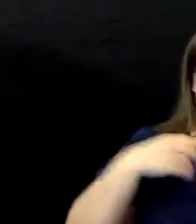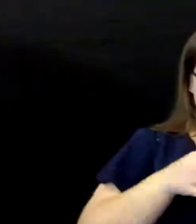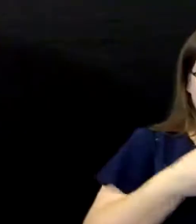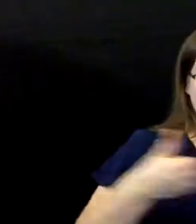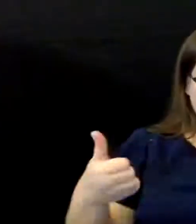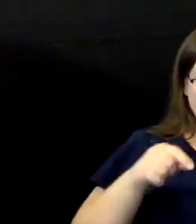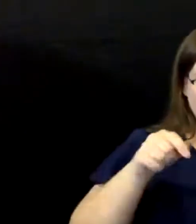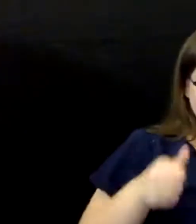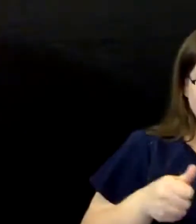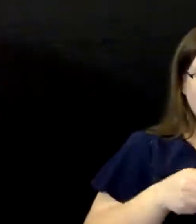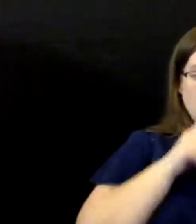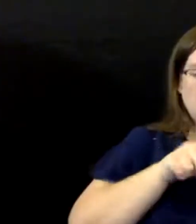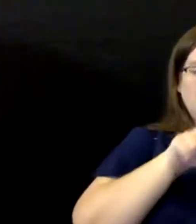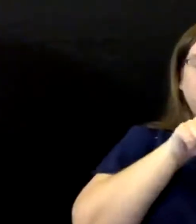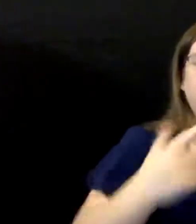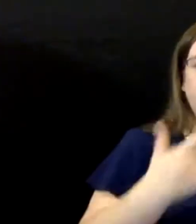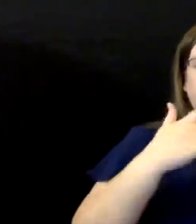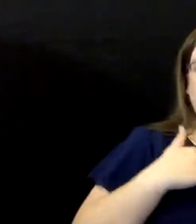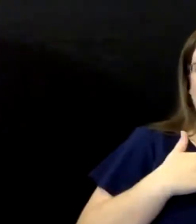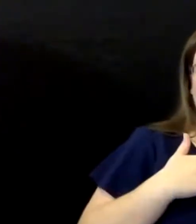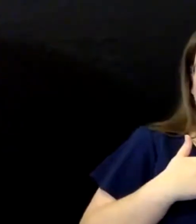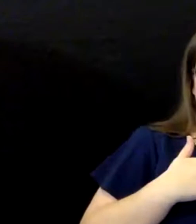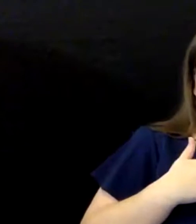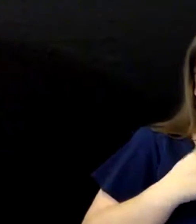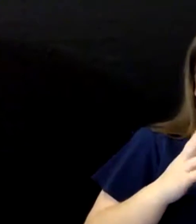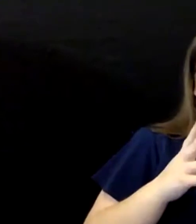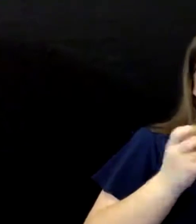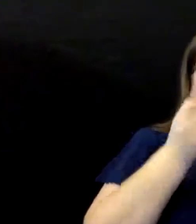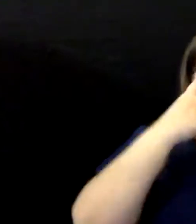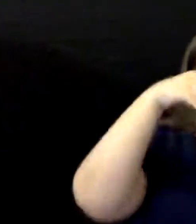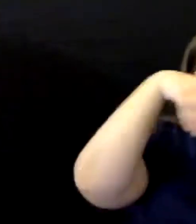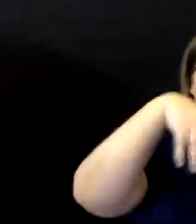So just kind of providing that to you for some context of how this is set up.